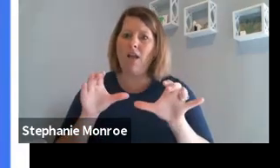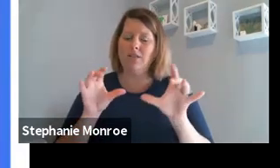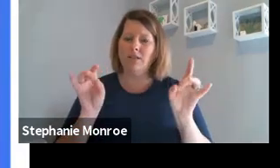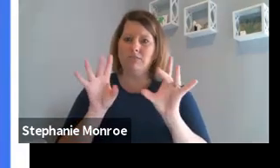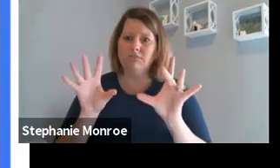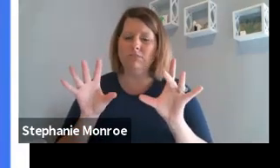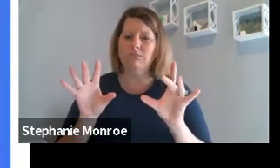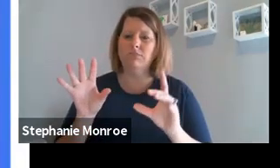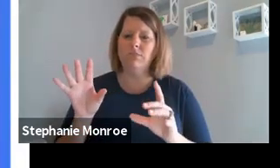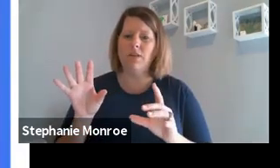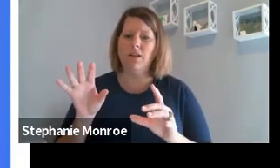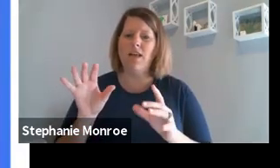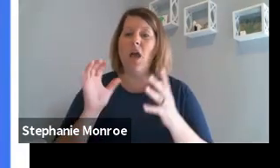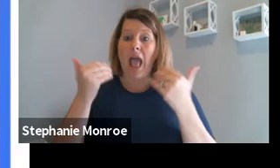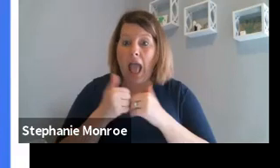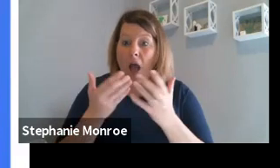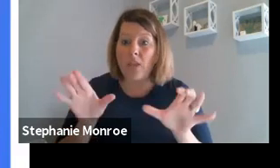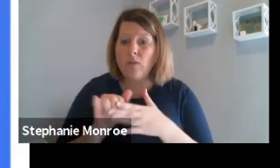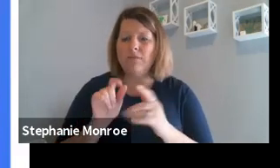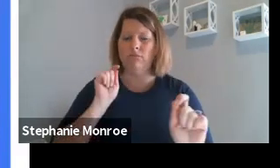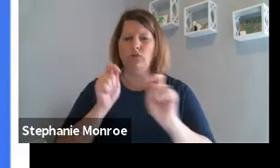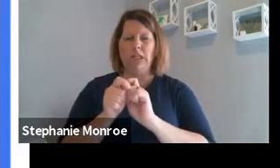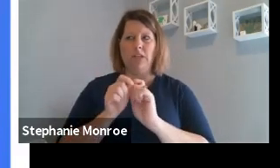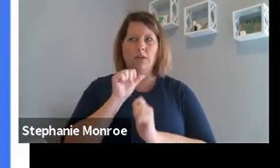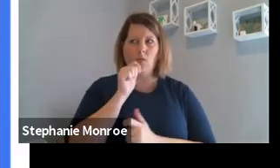is by changing and showing no interest in the outside world.